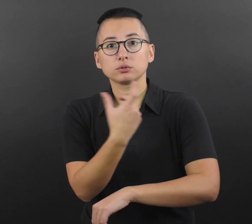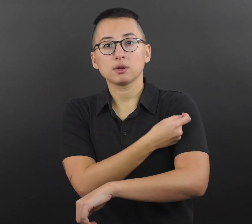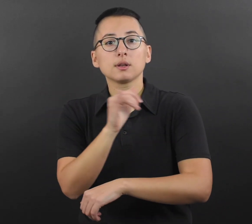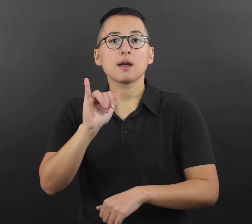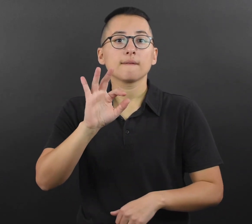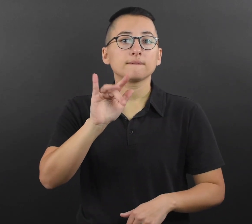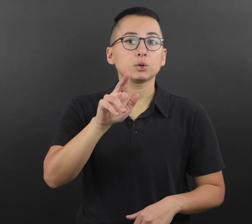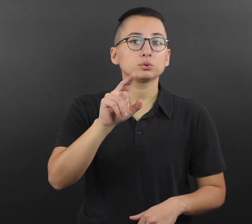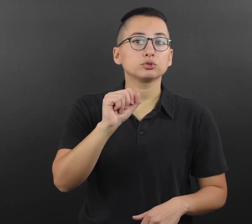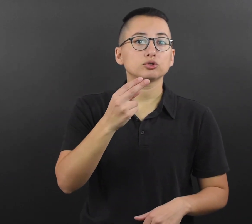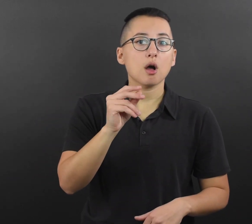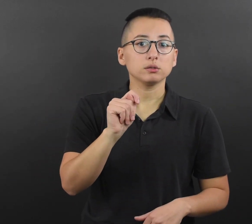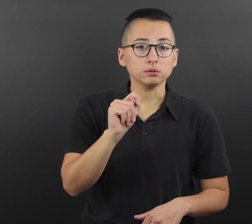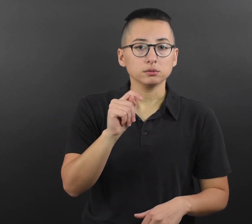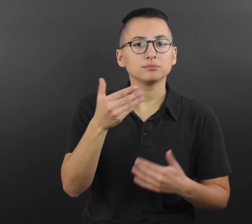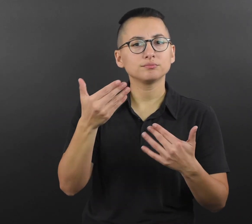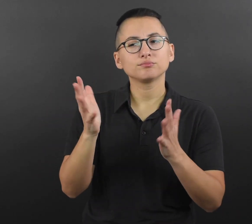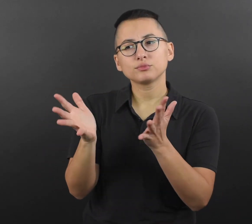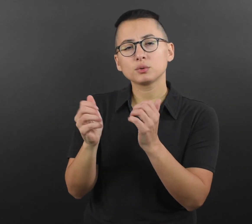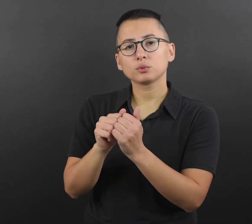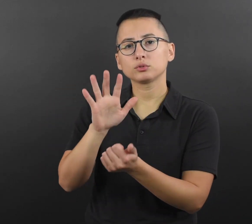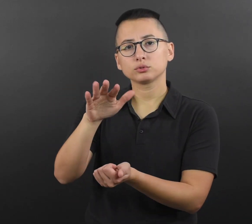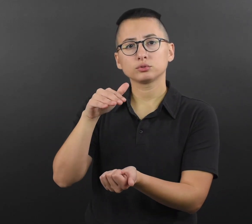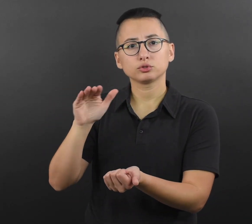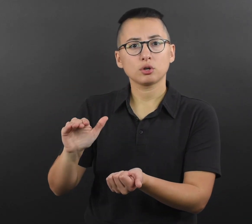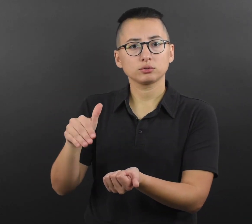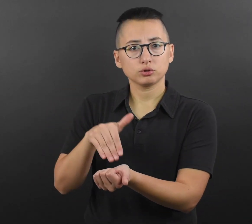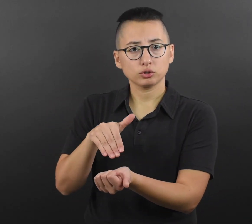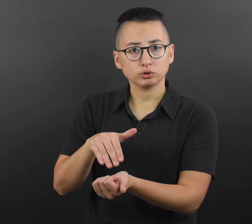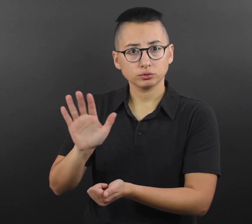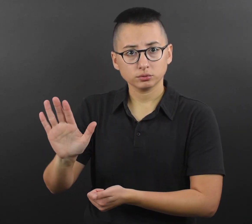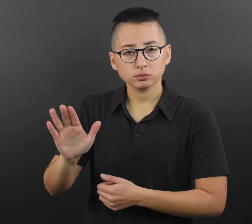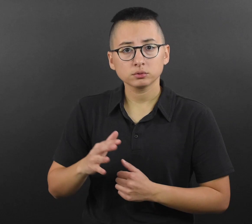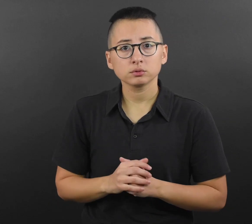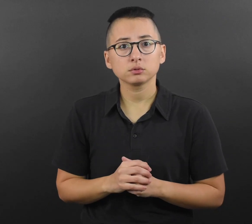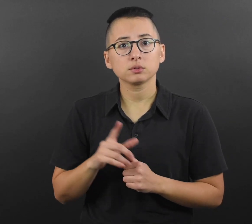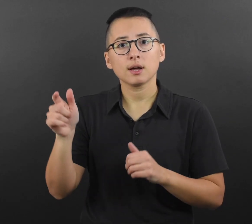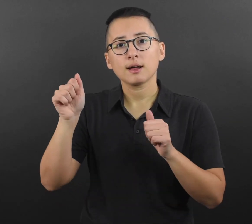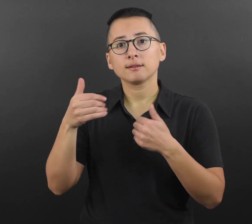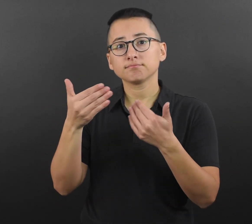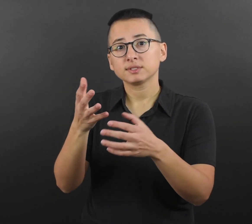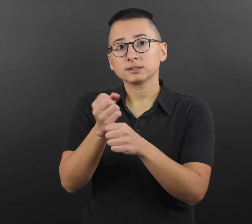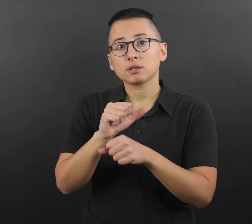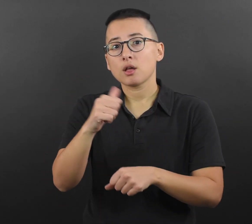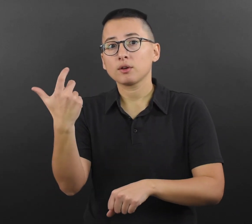such as the flu shot, talk to your child’s provider. They can get other vaccines at the